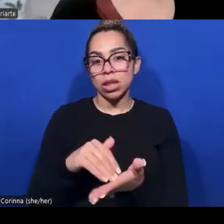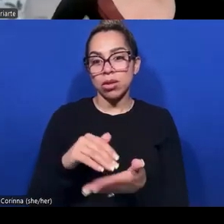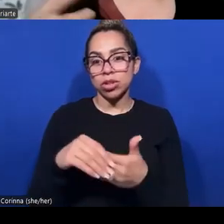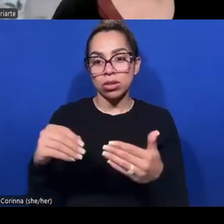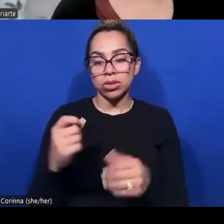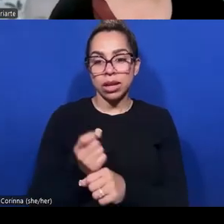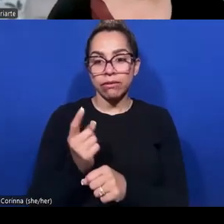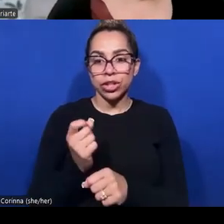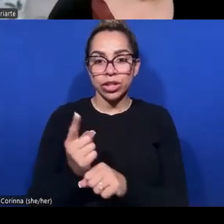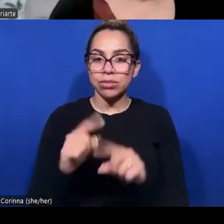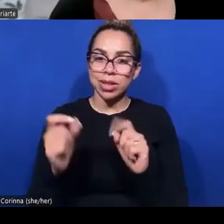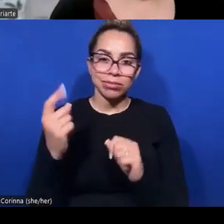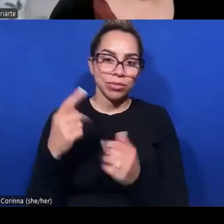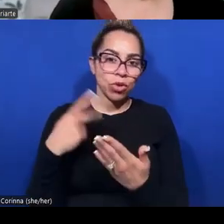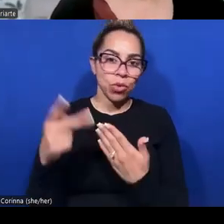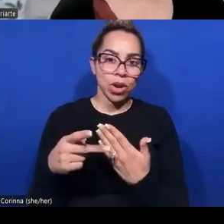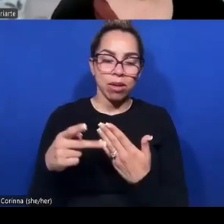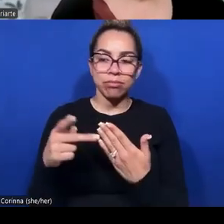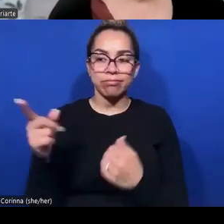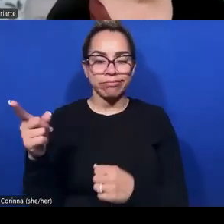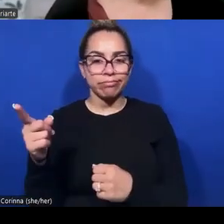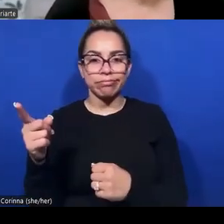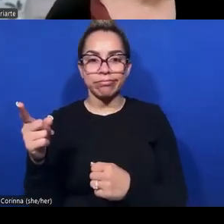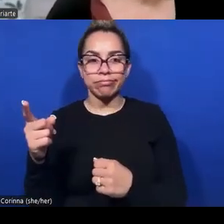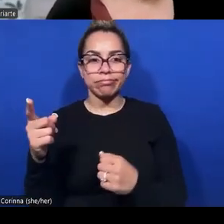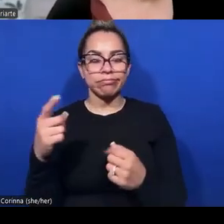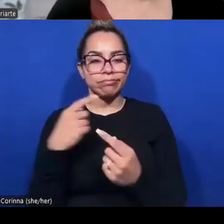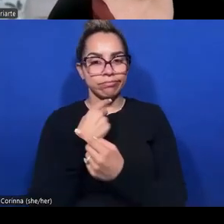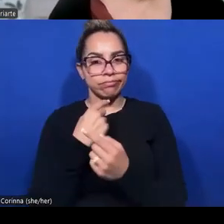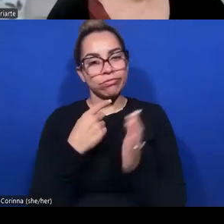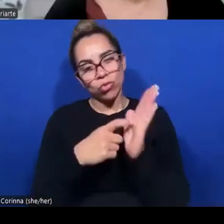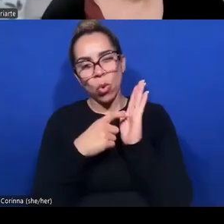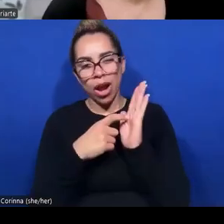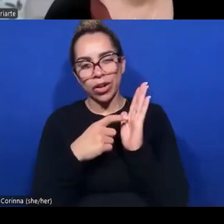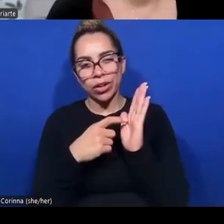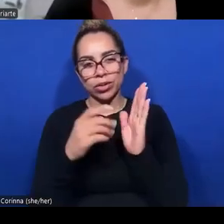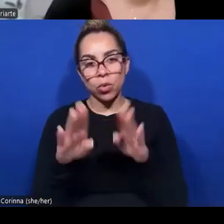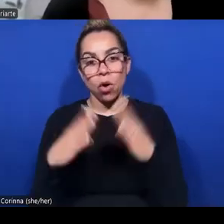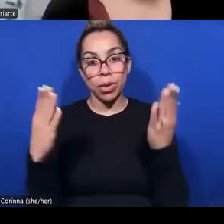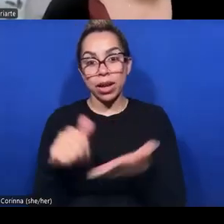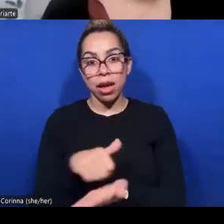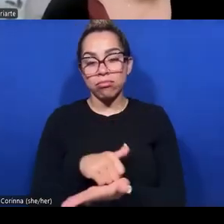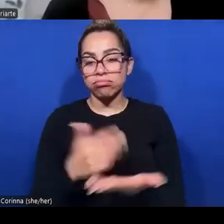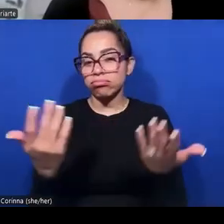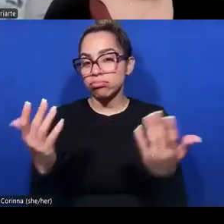But the program is just saying, look, just to open this account, all we require is $25.